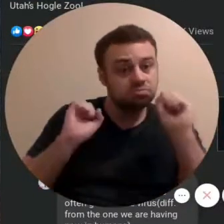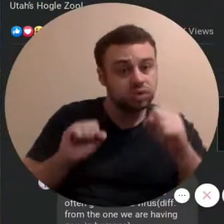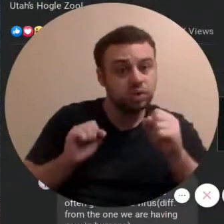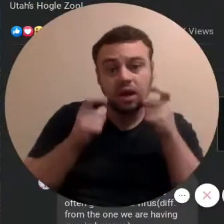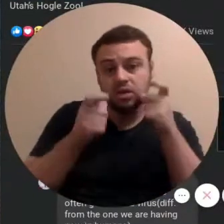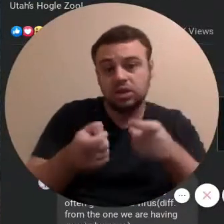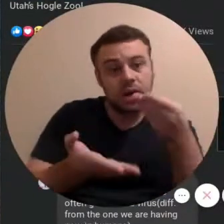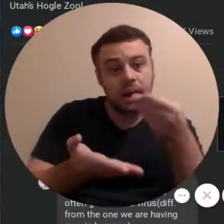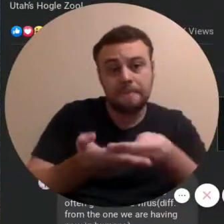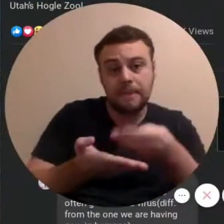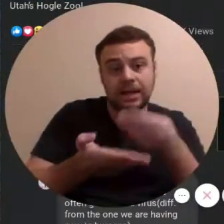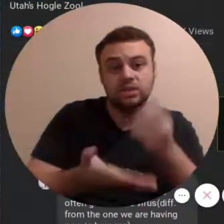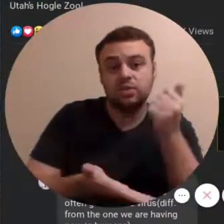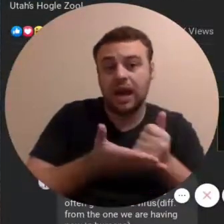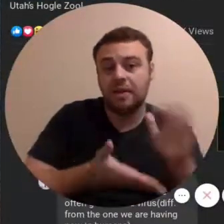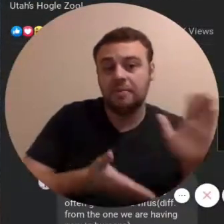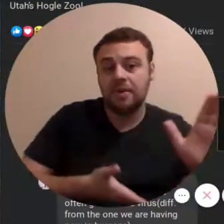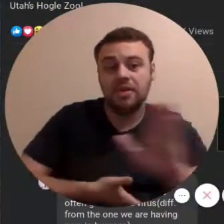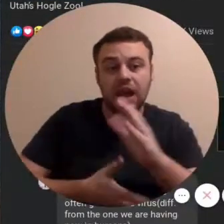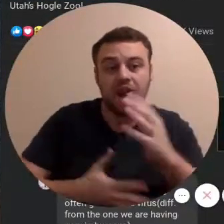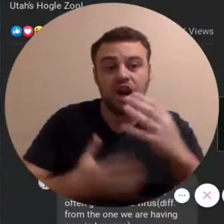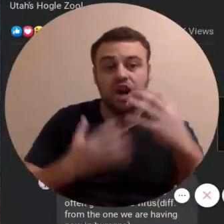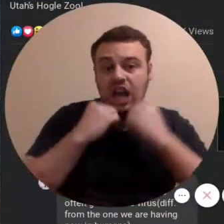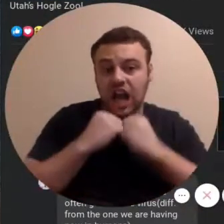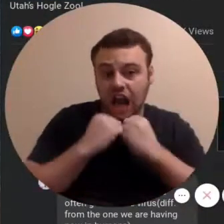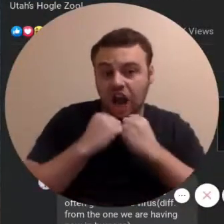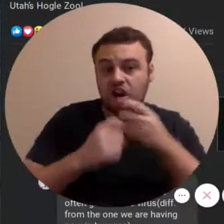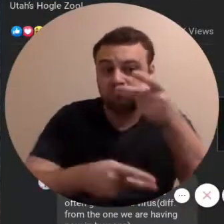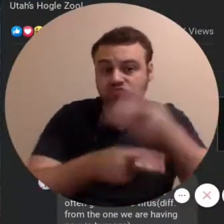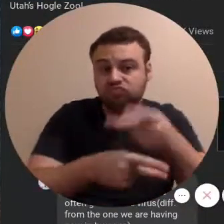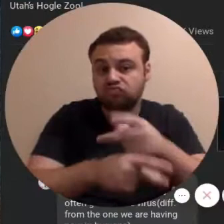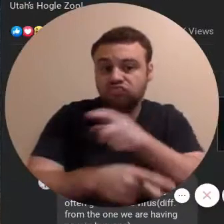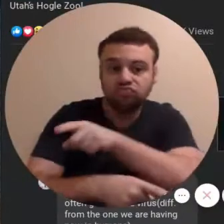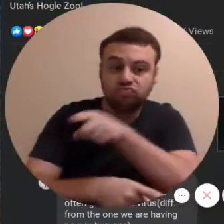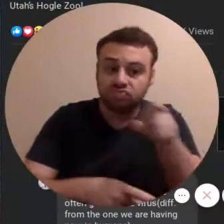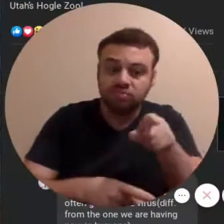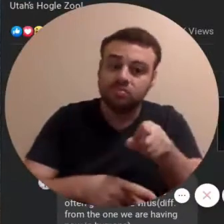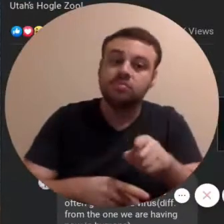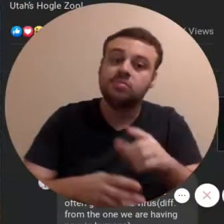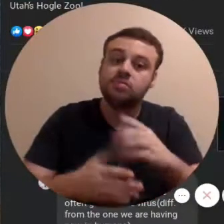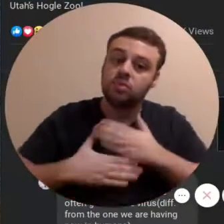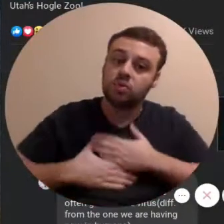appreciate that. Thank you for those that have donated, it goes a long ways with us